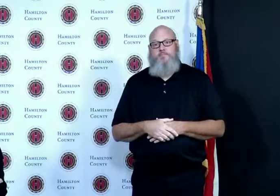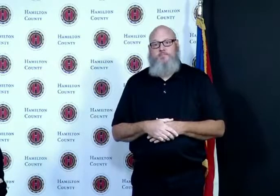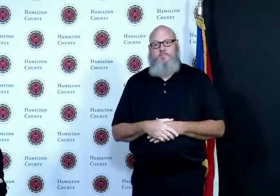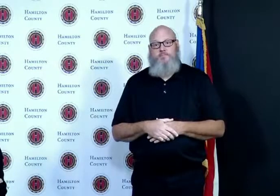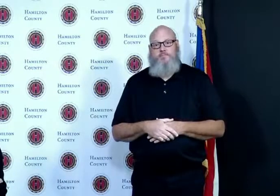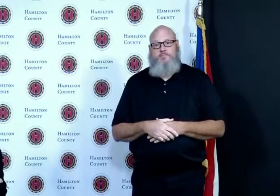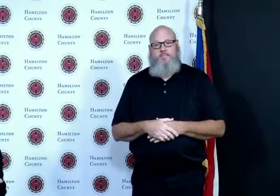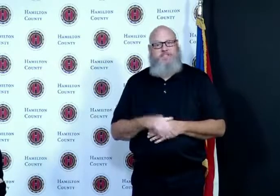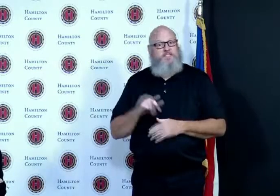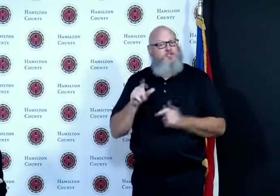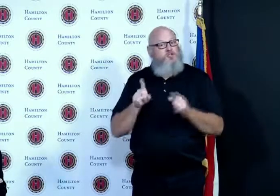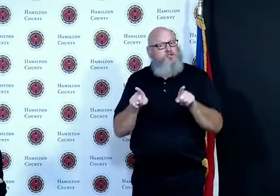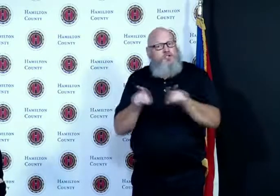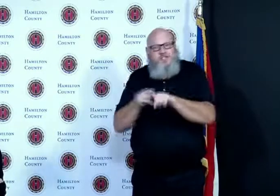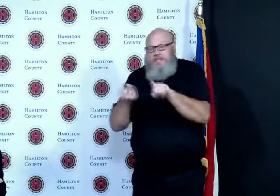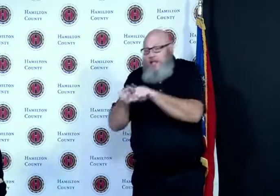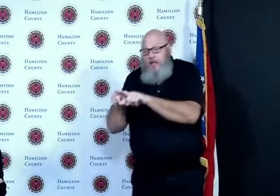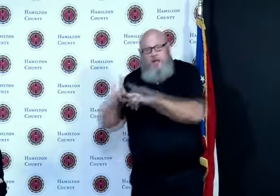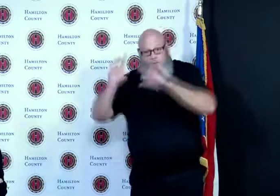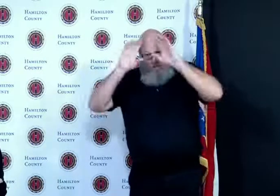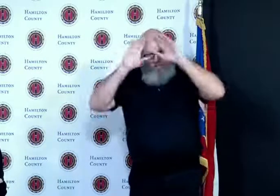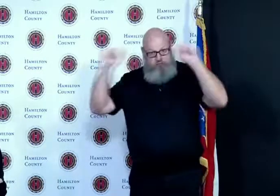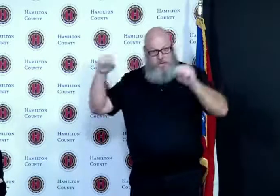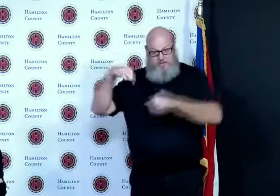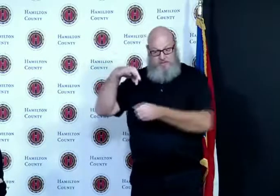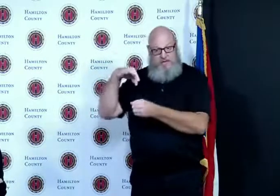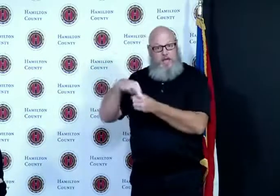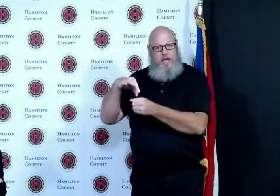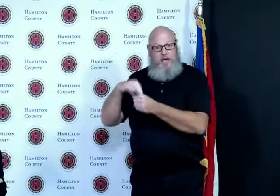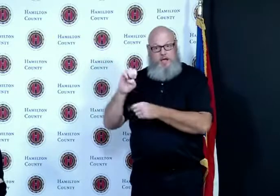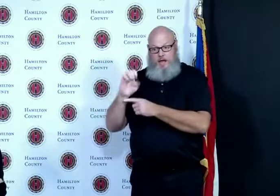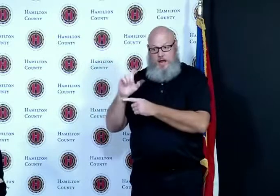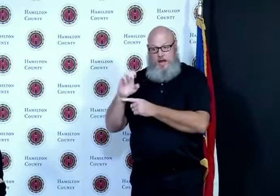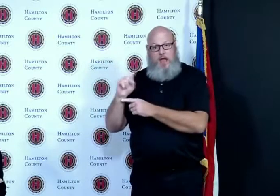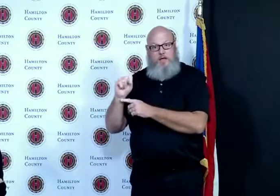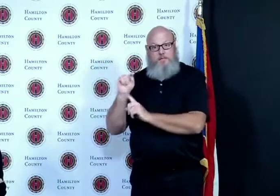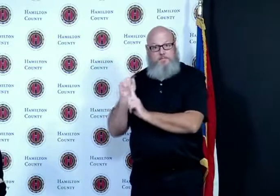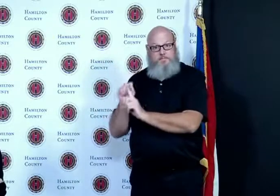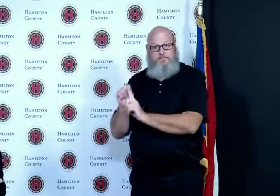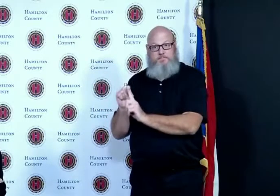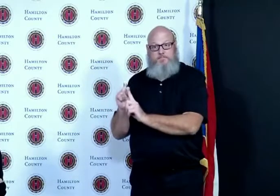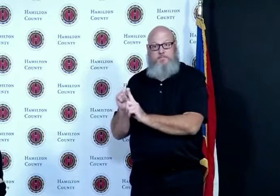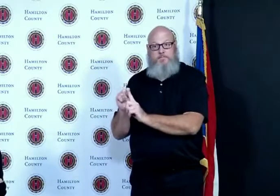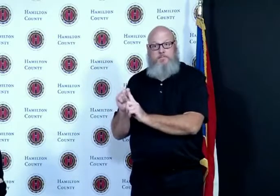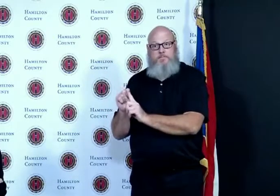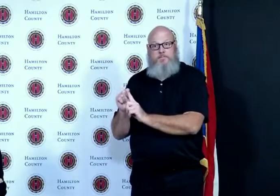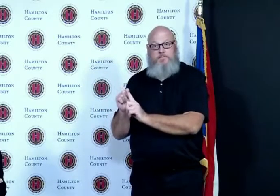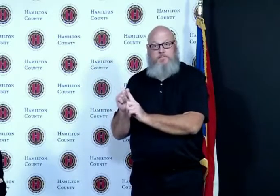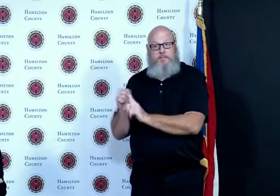are at a very solemn time in this country given the nature of this pandemic and the fact that